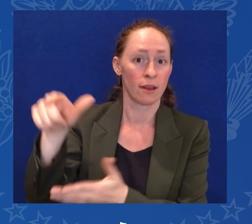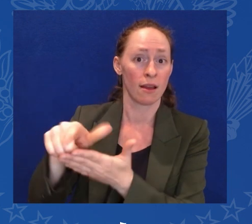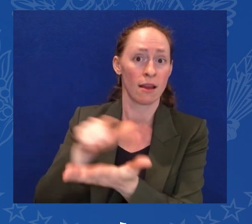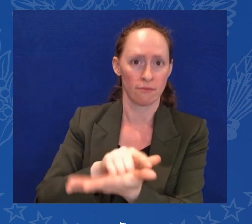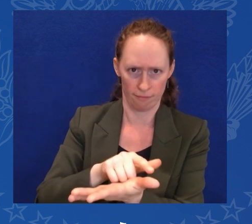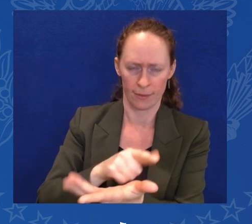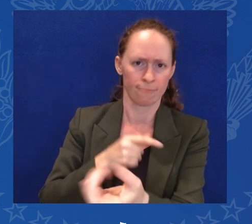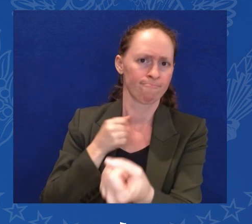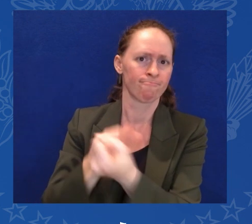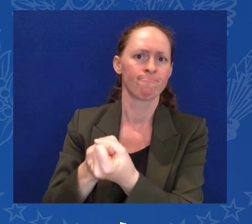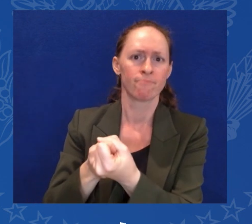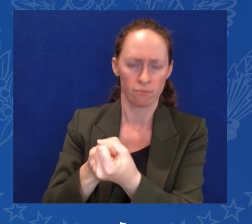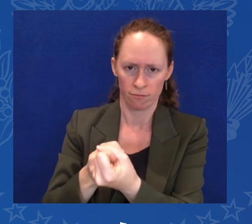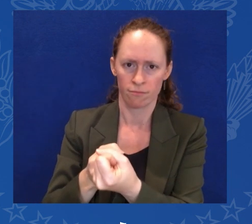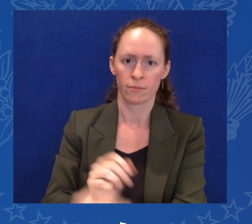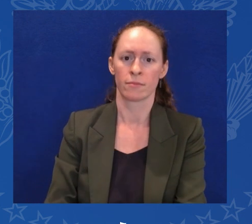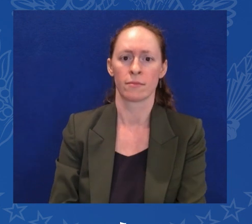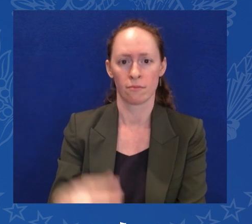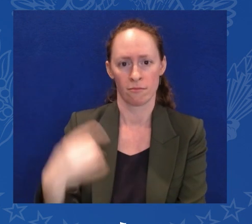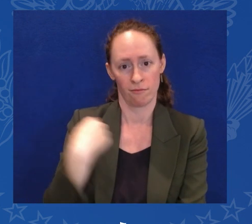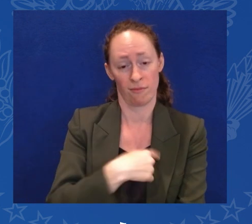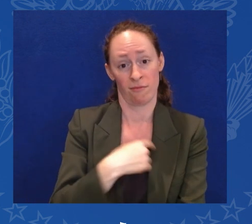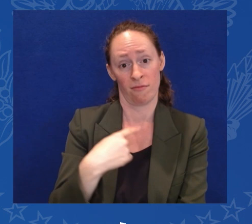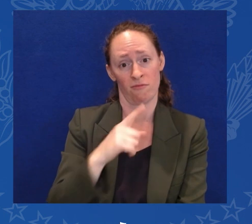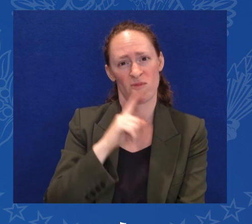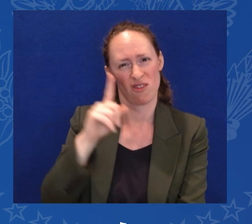that finally made lynching a federal crime.